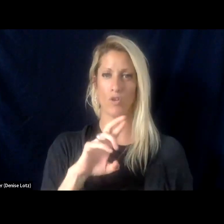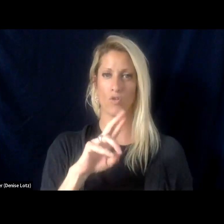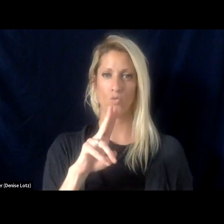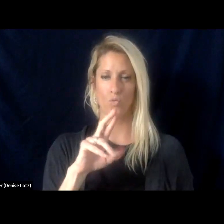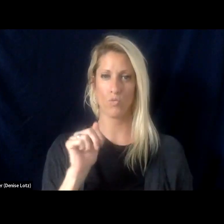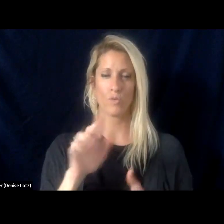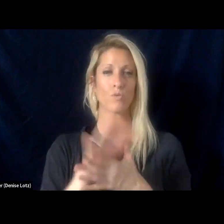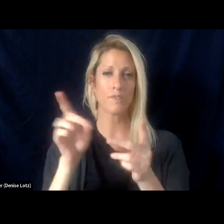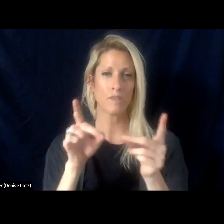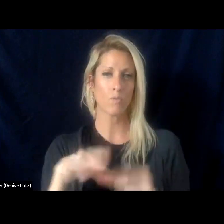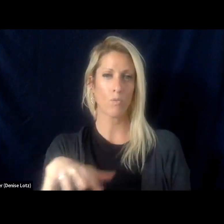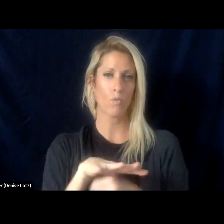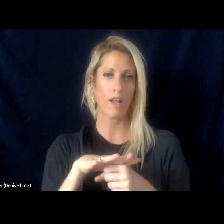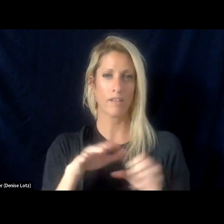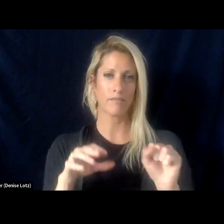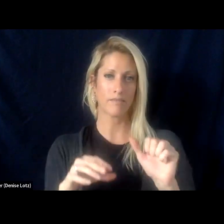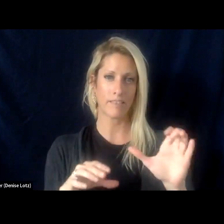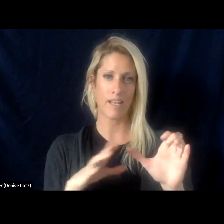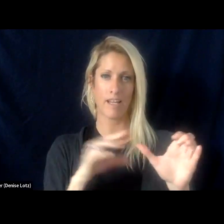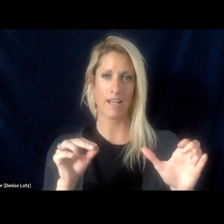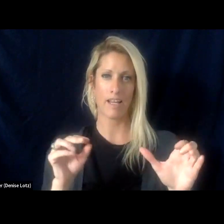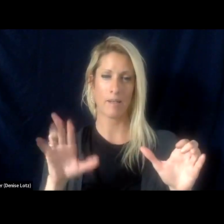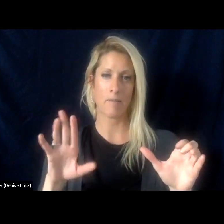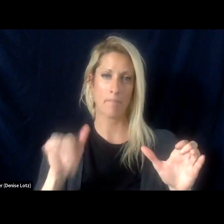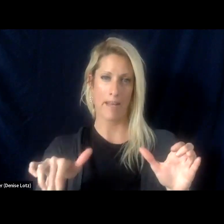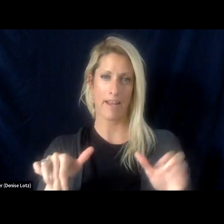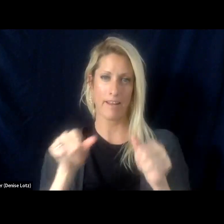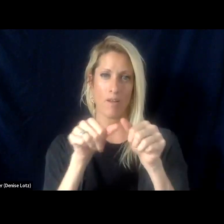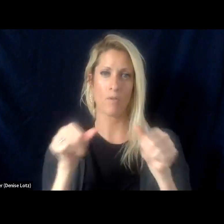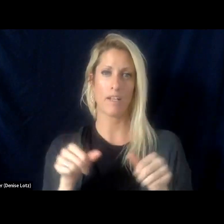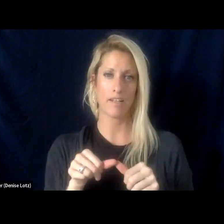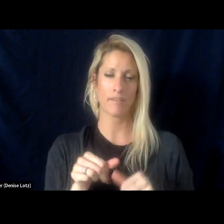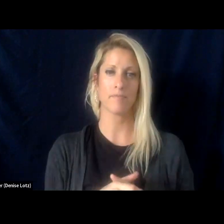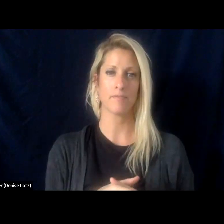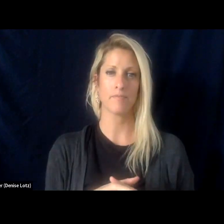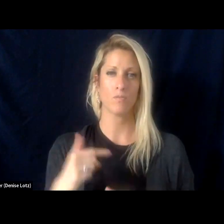located between Sacramento and Vacaville or the Bay area. So, although we're only an hour